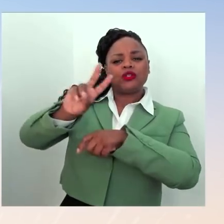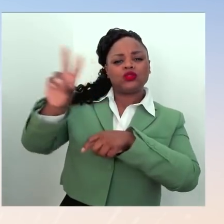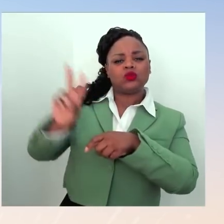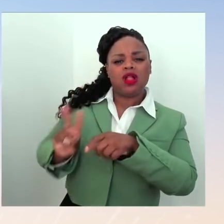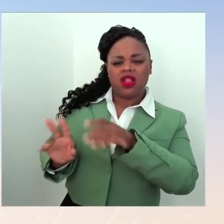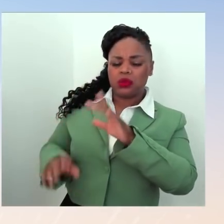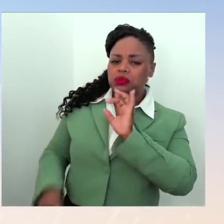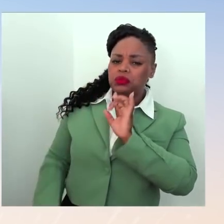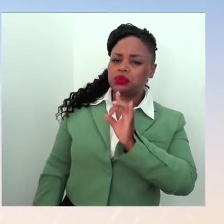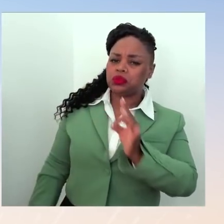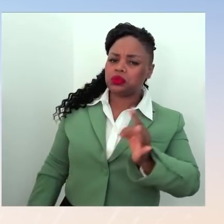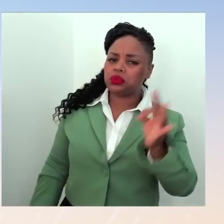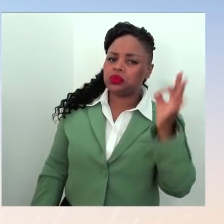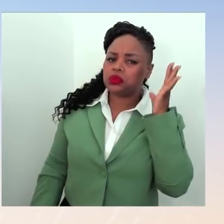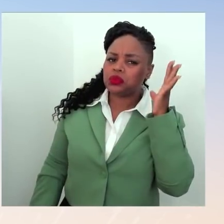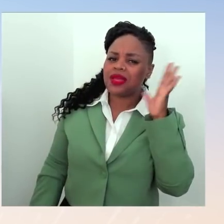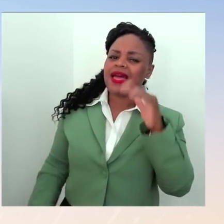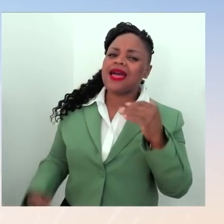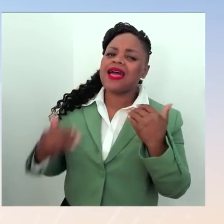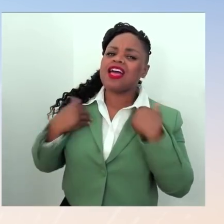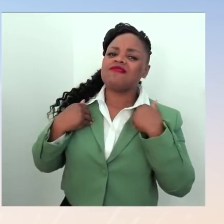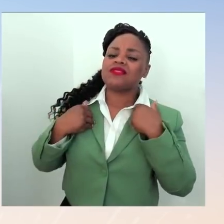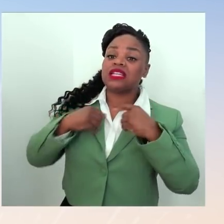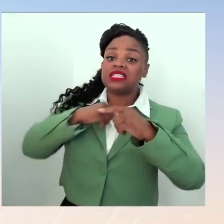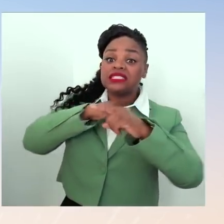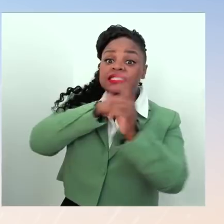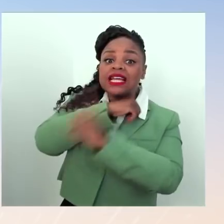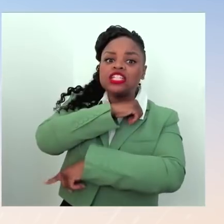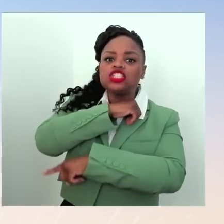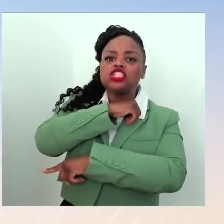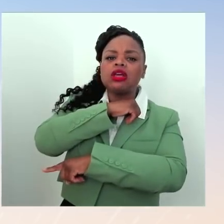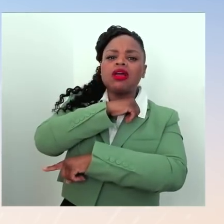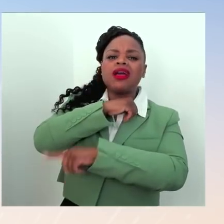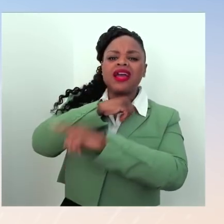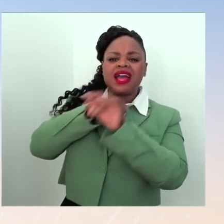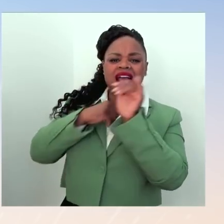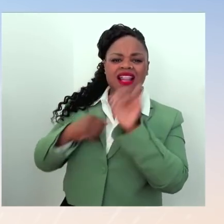to bring down the cost of gas, but is it really worth doing business